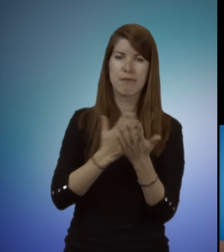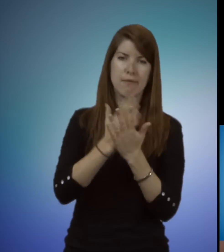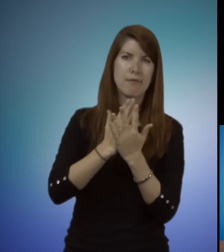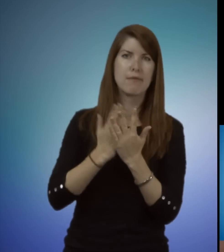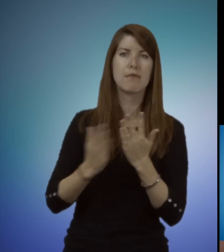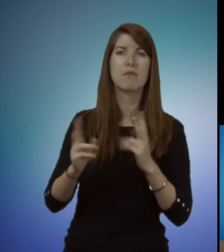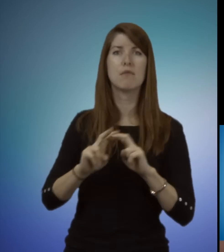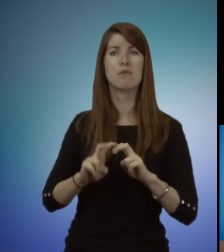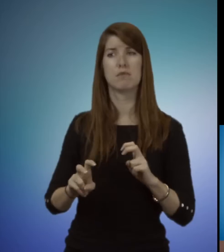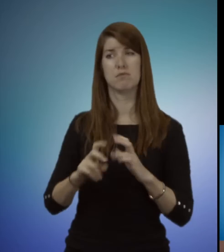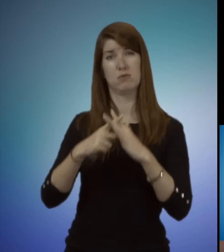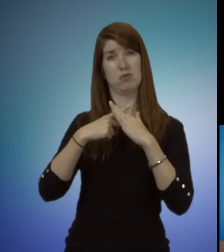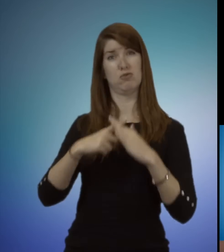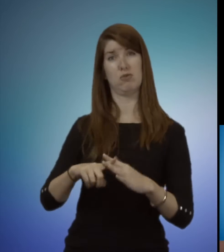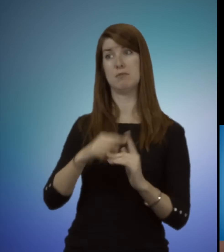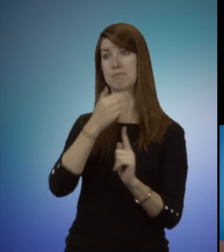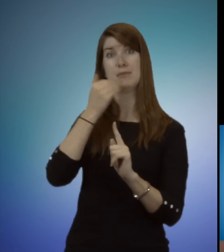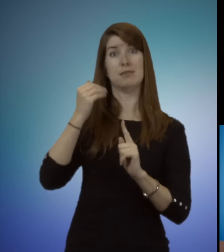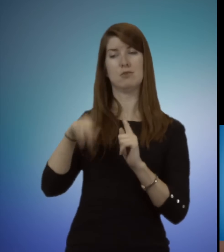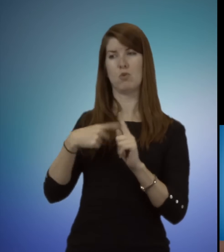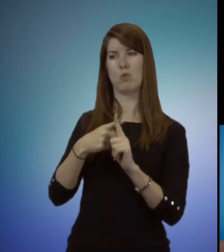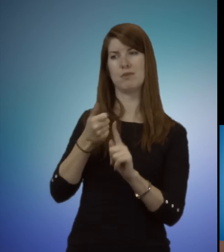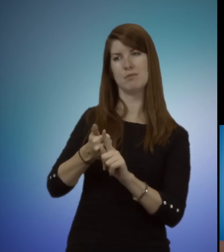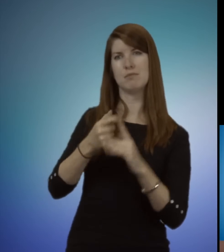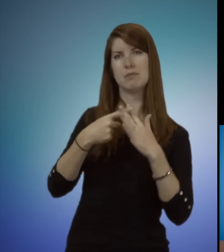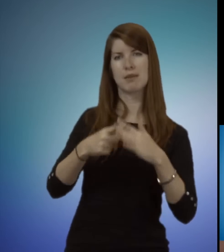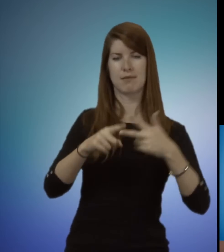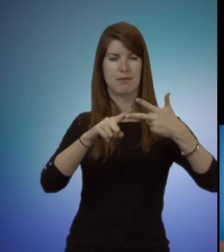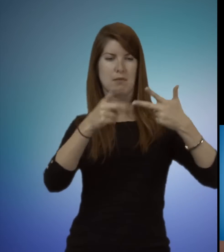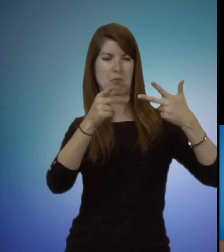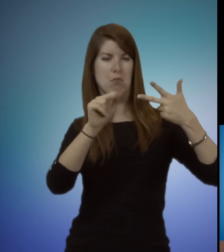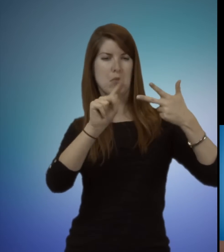It's great if you can start this when your child begins services under Part C,